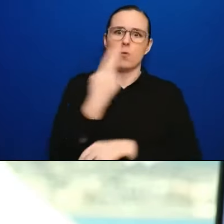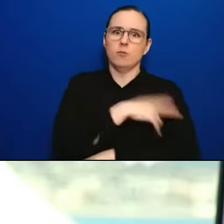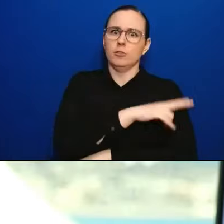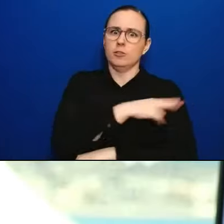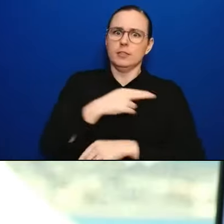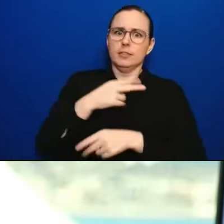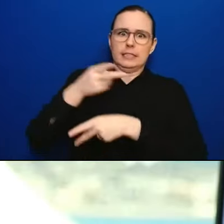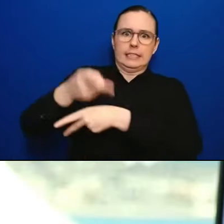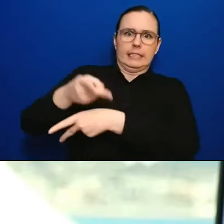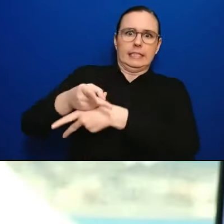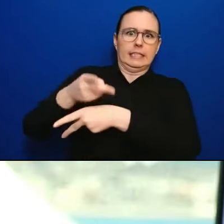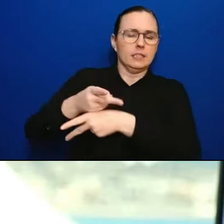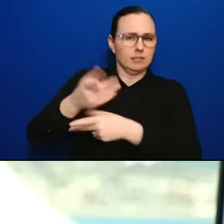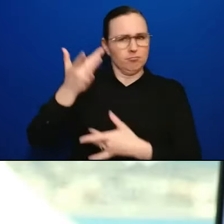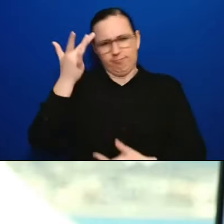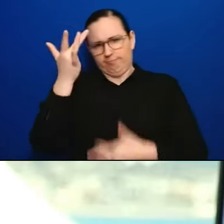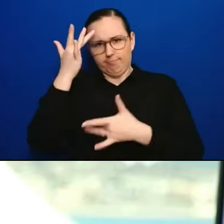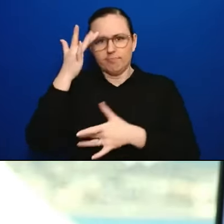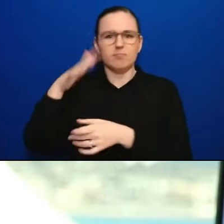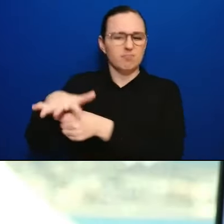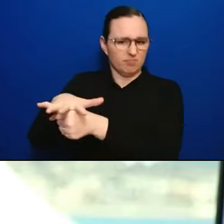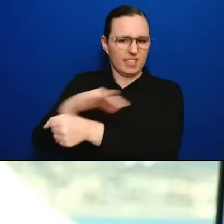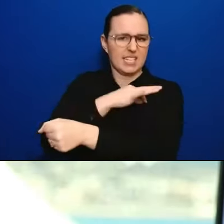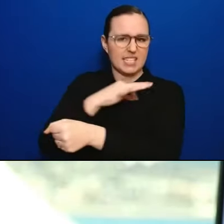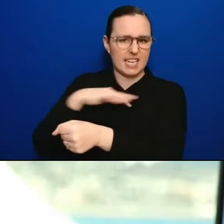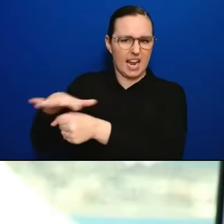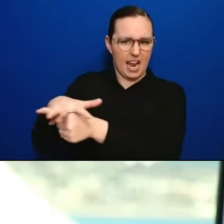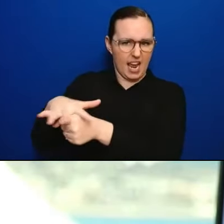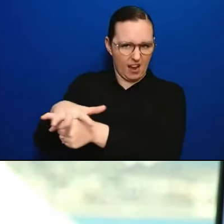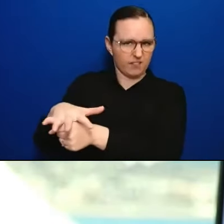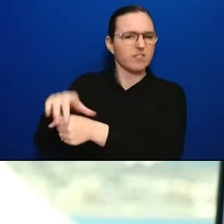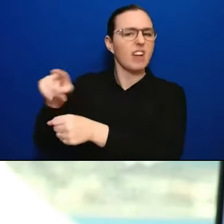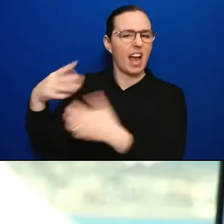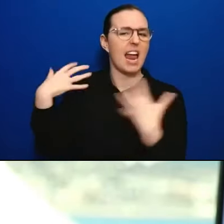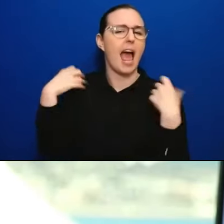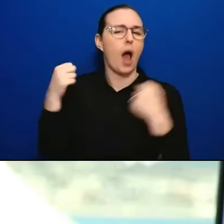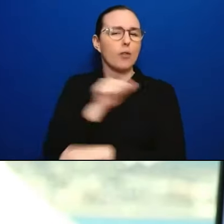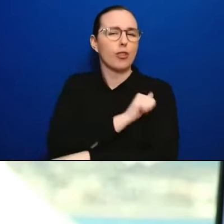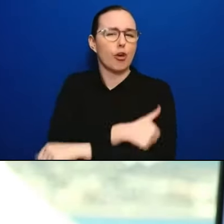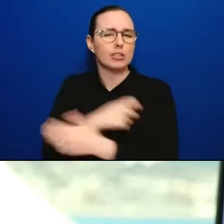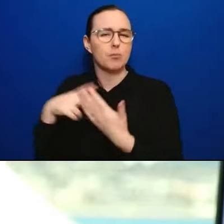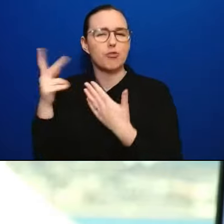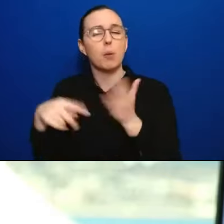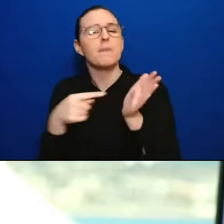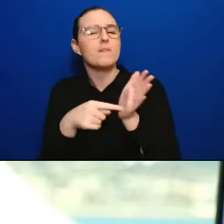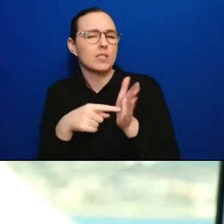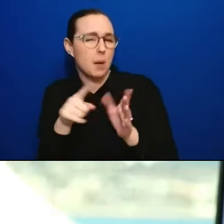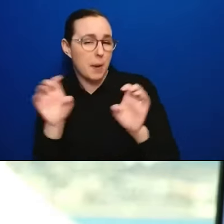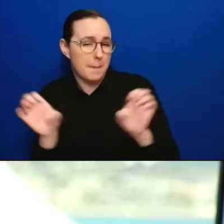100,000 to replenish supply in at acute care centers for